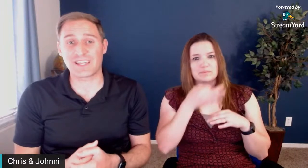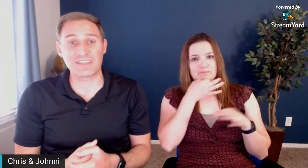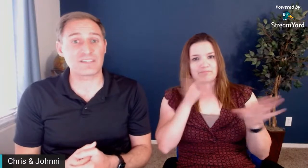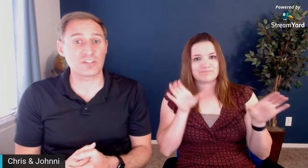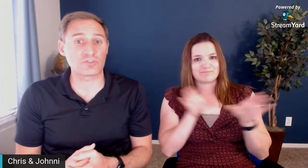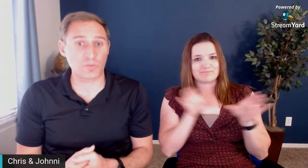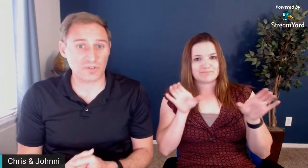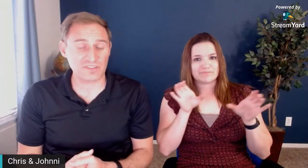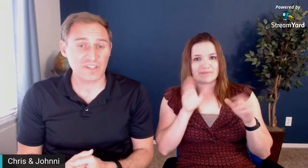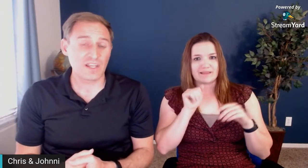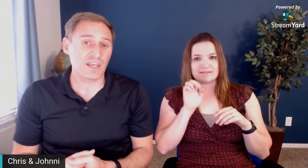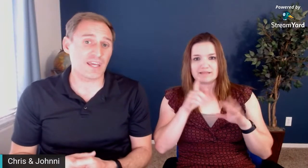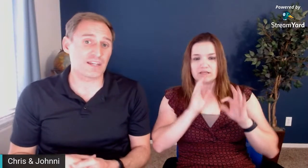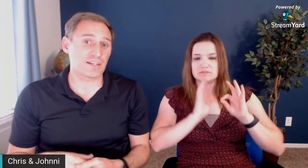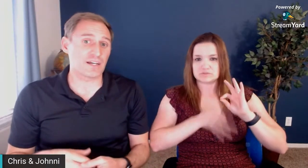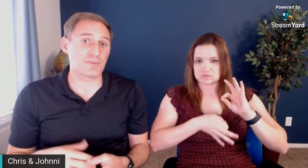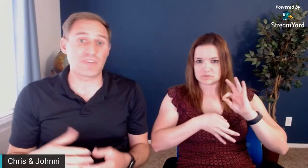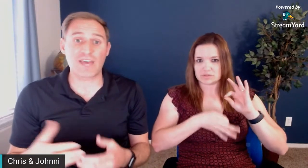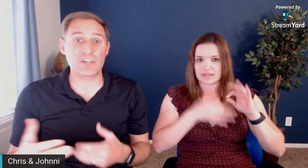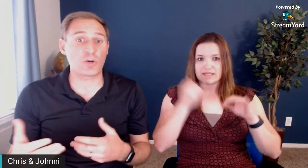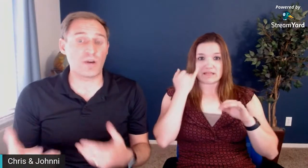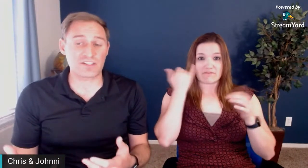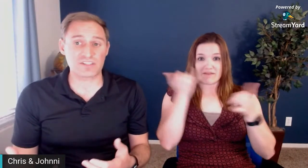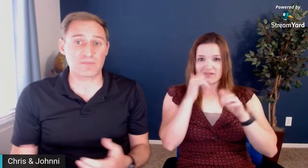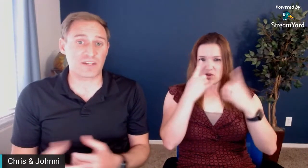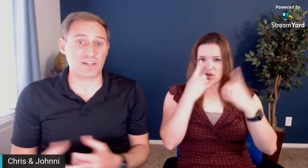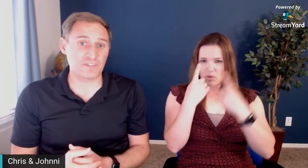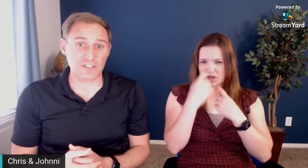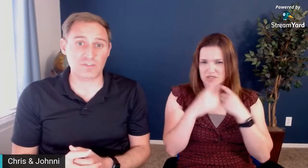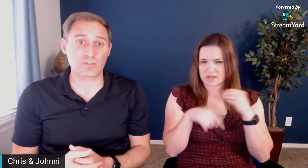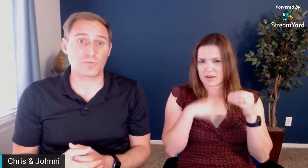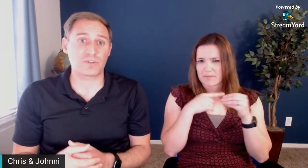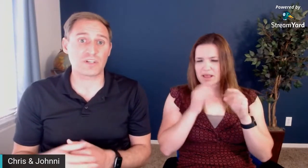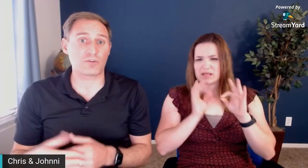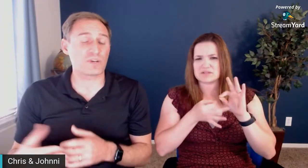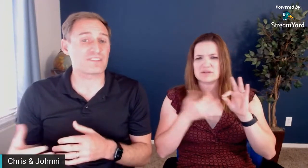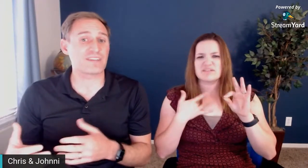asl interpreters and if you have any questions about the field of interpreting or what it's like